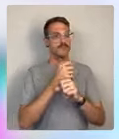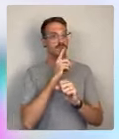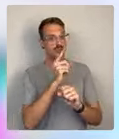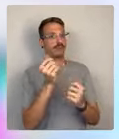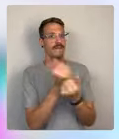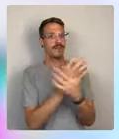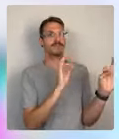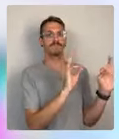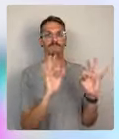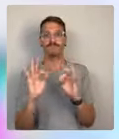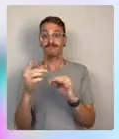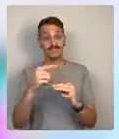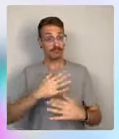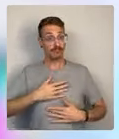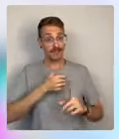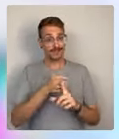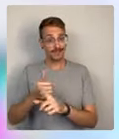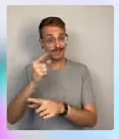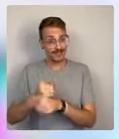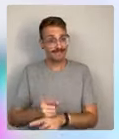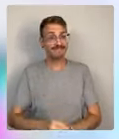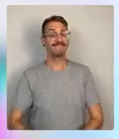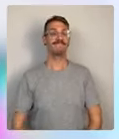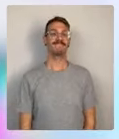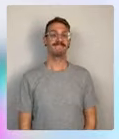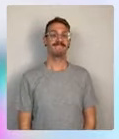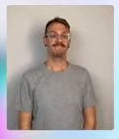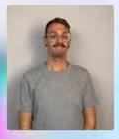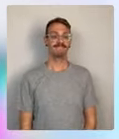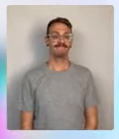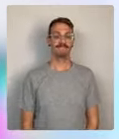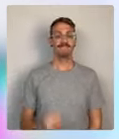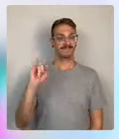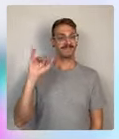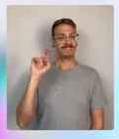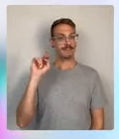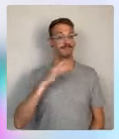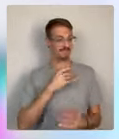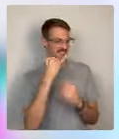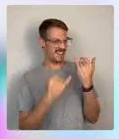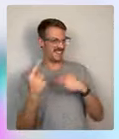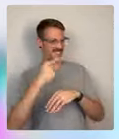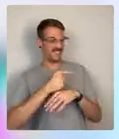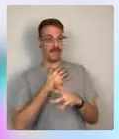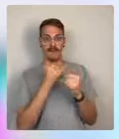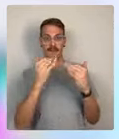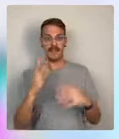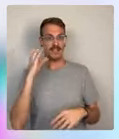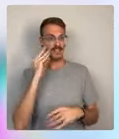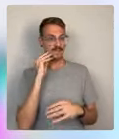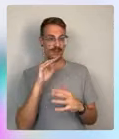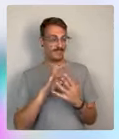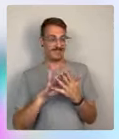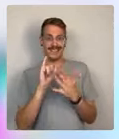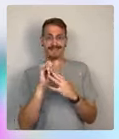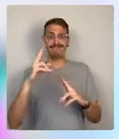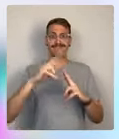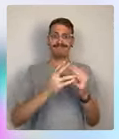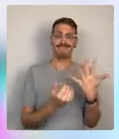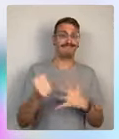a moral obligation to make sure that players are having a good time. Yeah, at the end of the day, player experience, and again, overall gaming experience